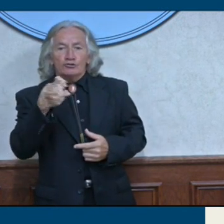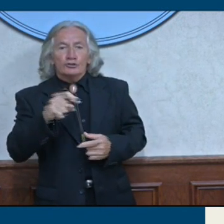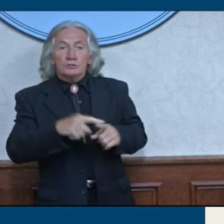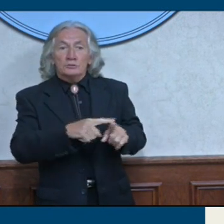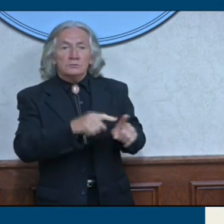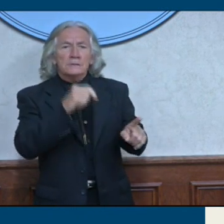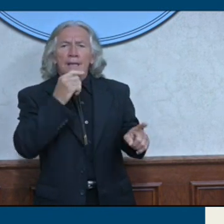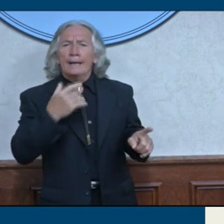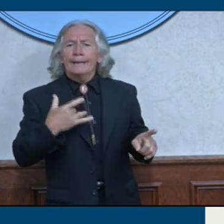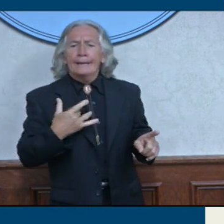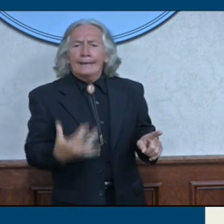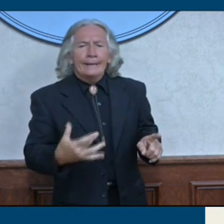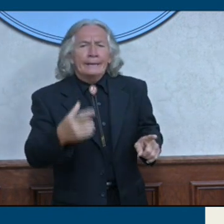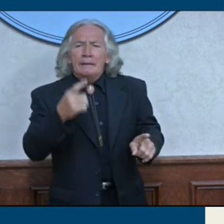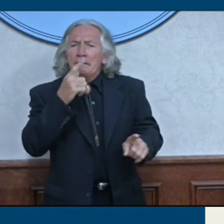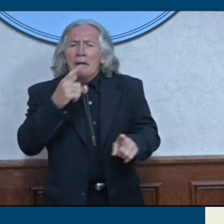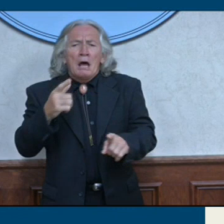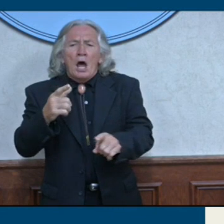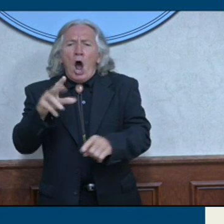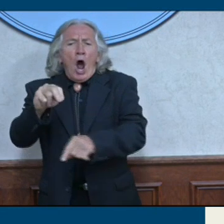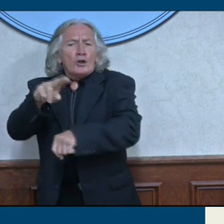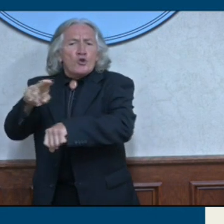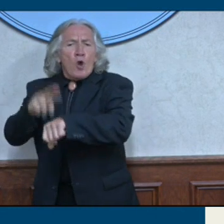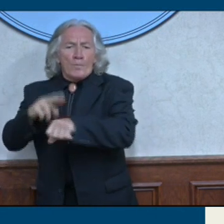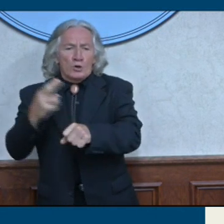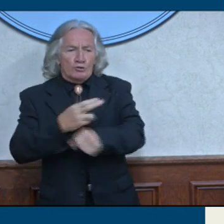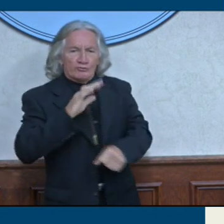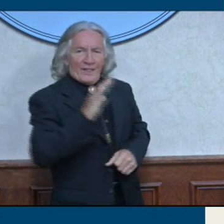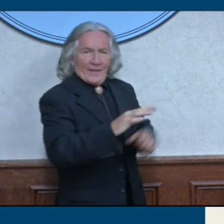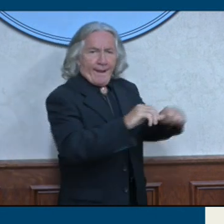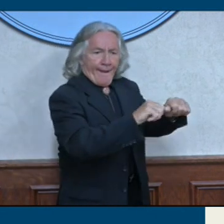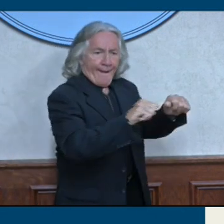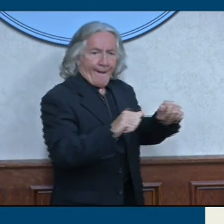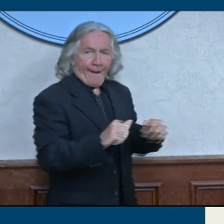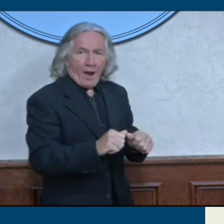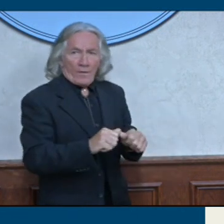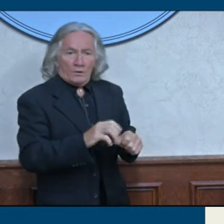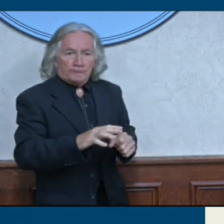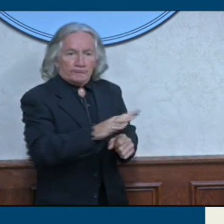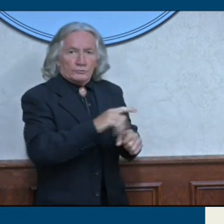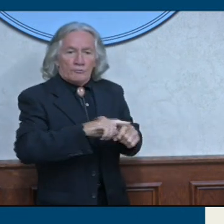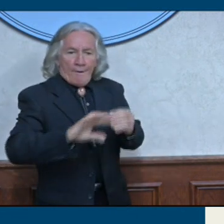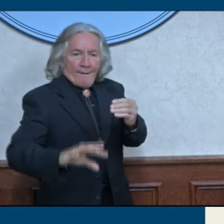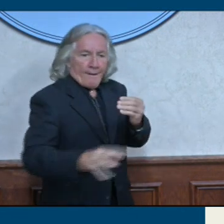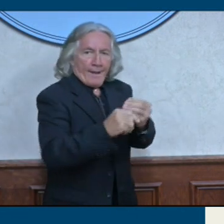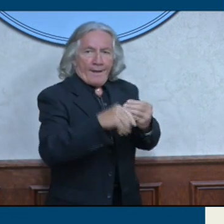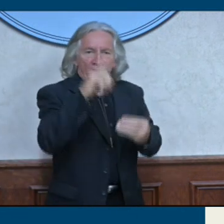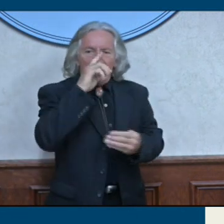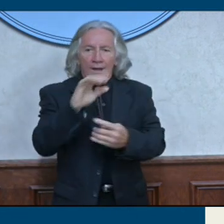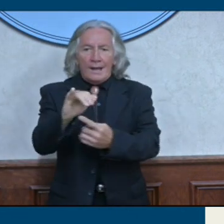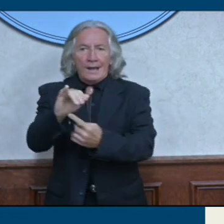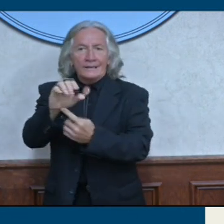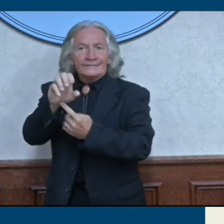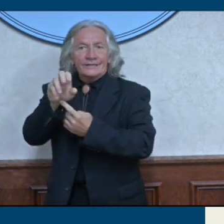CONVENTIONAL AREAS OF A HOSPITAL. EXAMPLE, I LIKE TO GET CLOSE TO MY HEART IS HANNAH CZ ALLAH JUST IS THAT